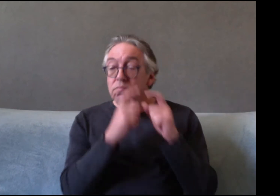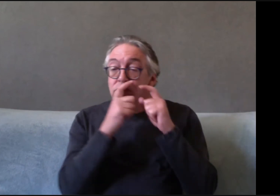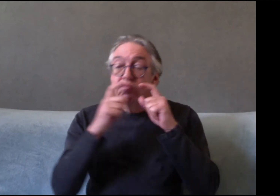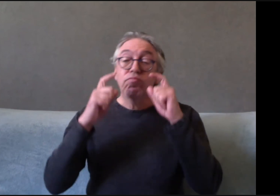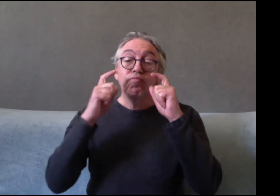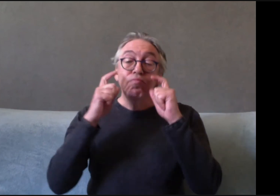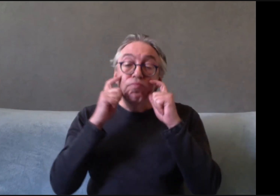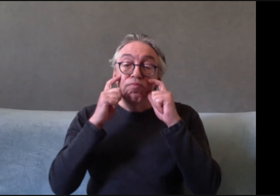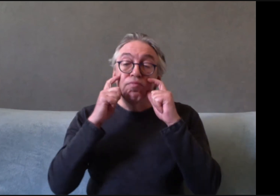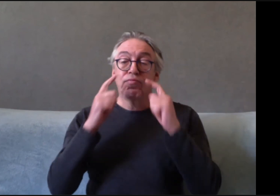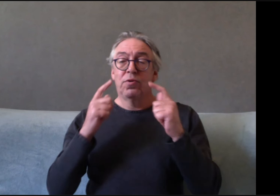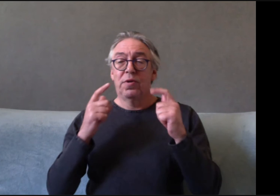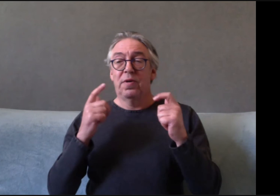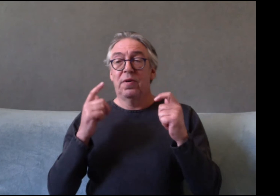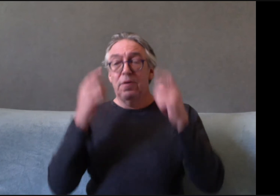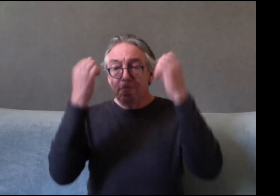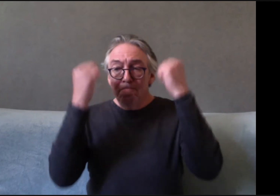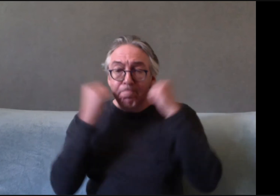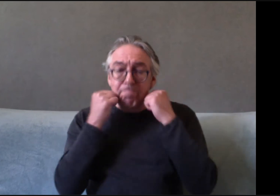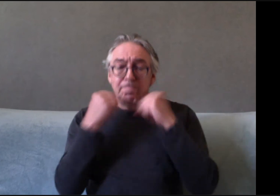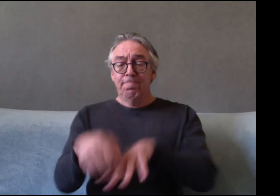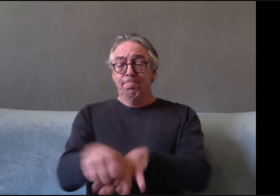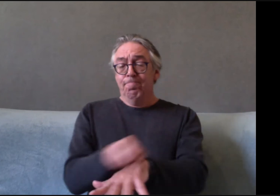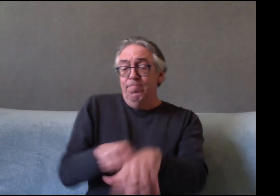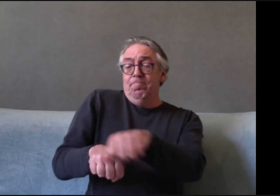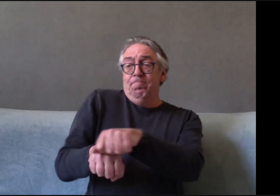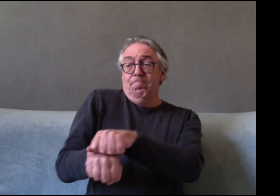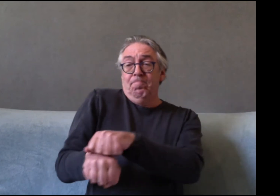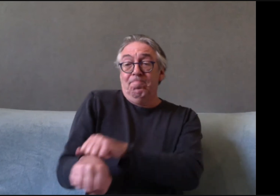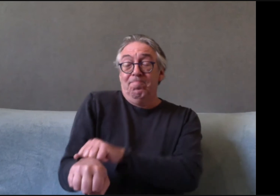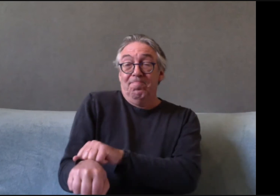and it's also very unsafe the situations.